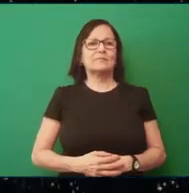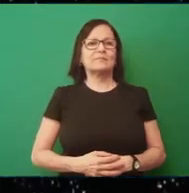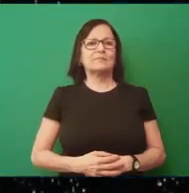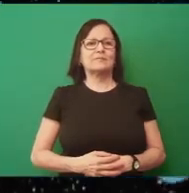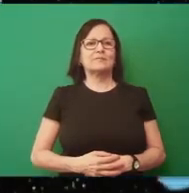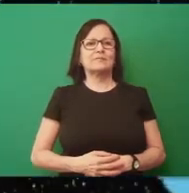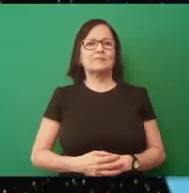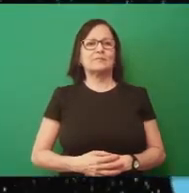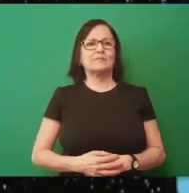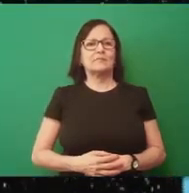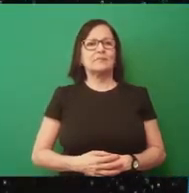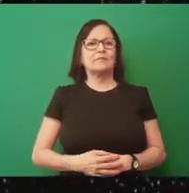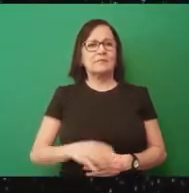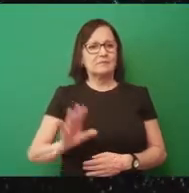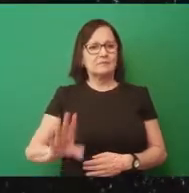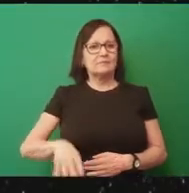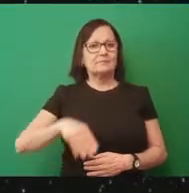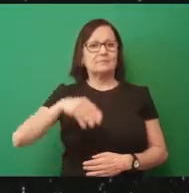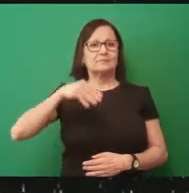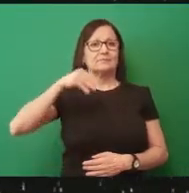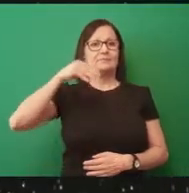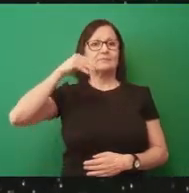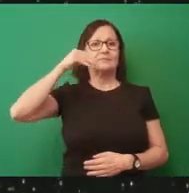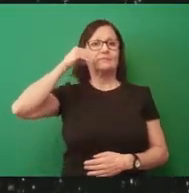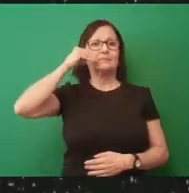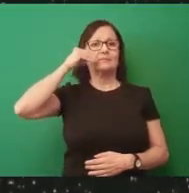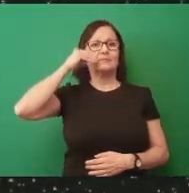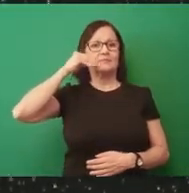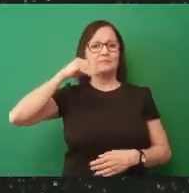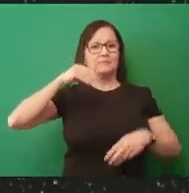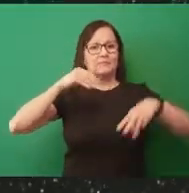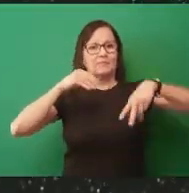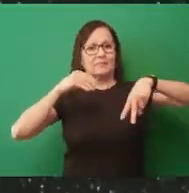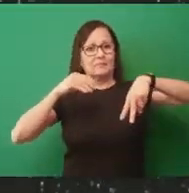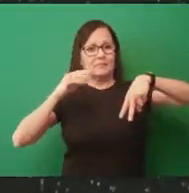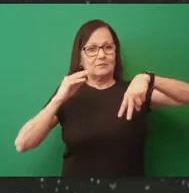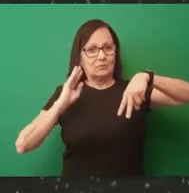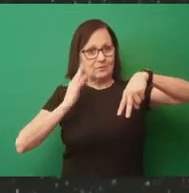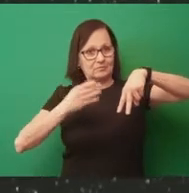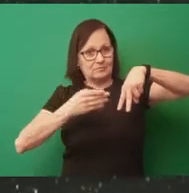On your next inhale, we'll move our attention to our lower legs.